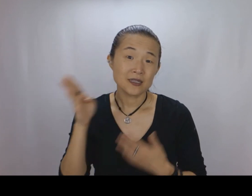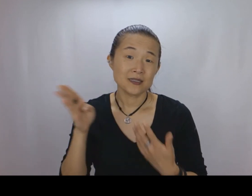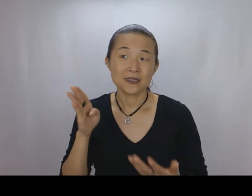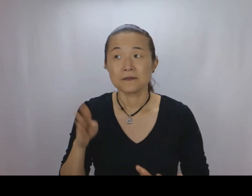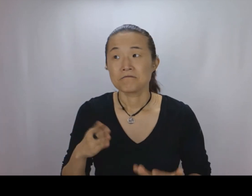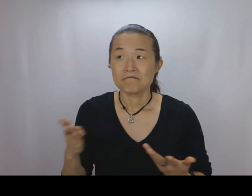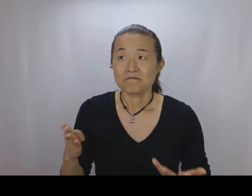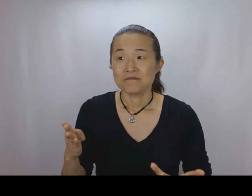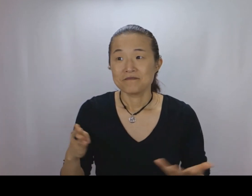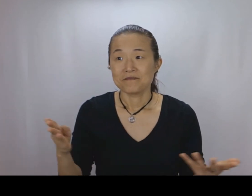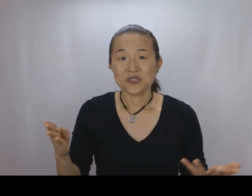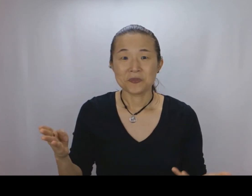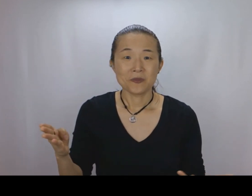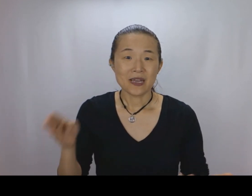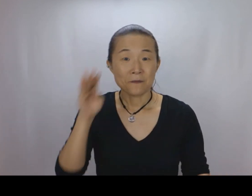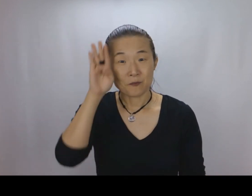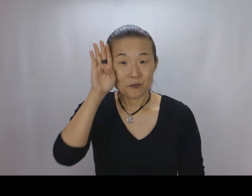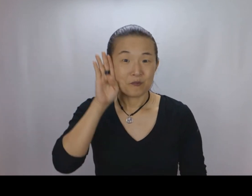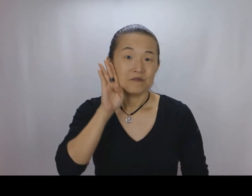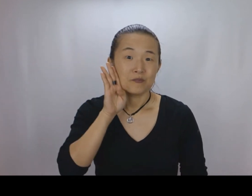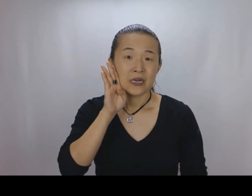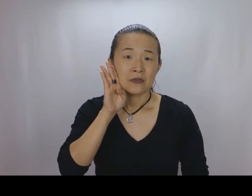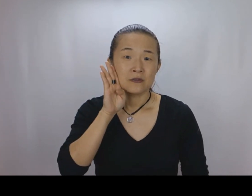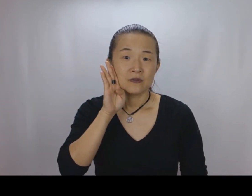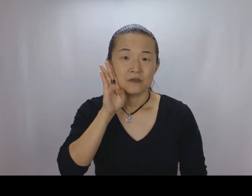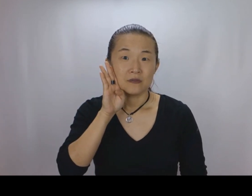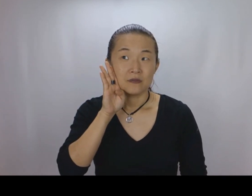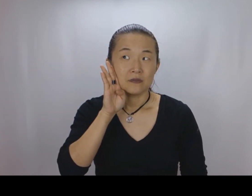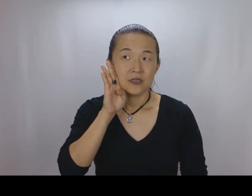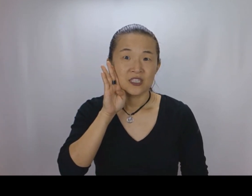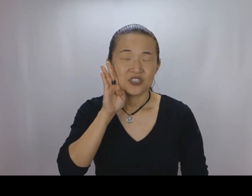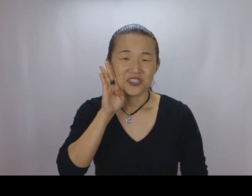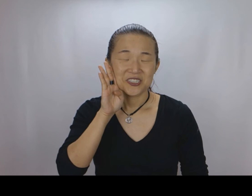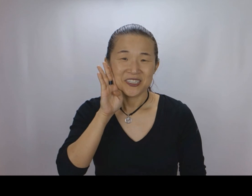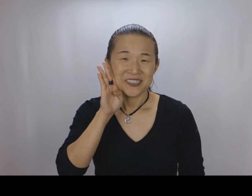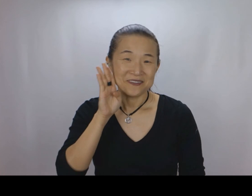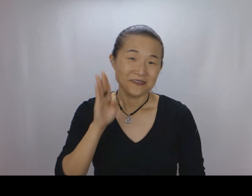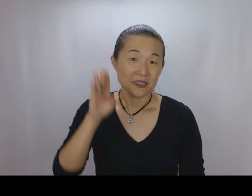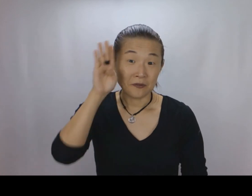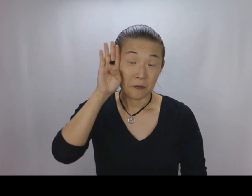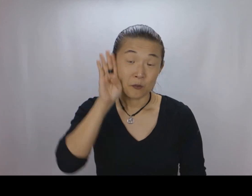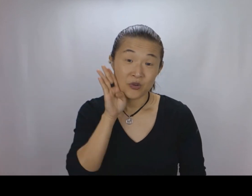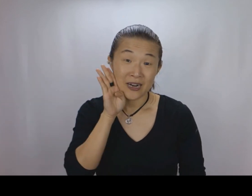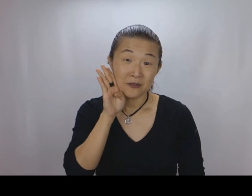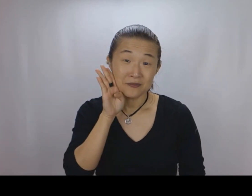because most people have brown-is skin, so brown.